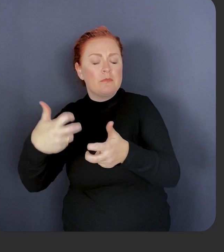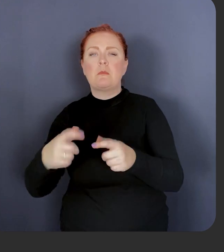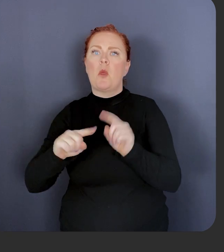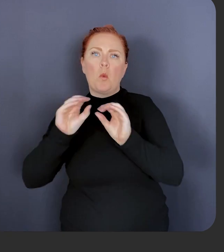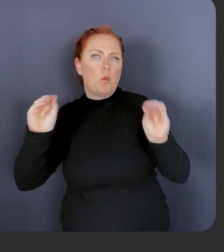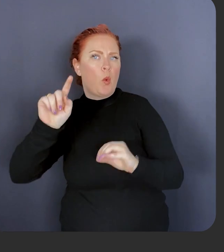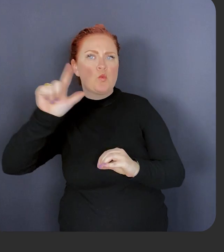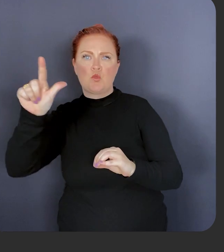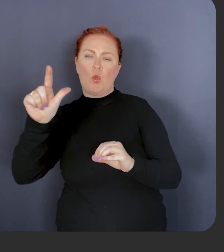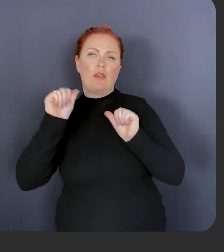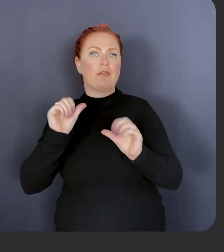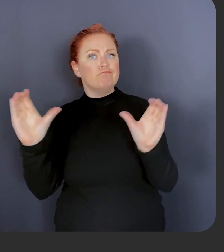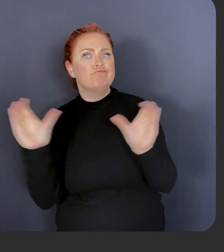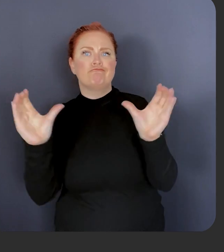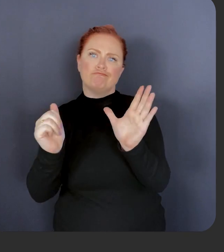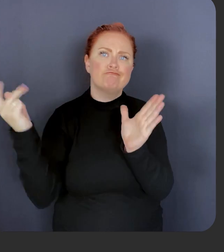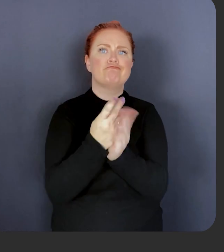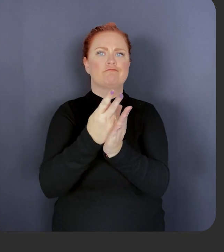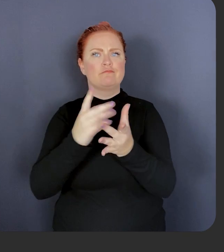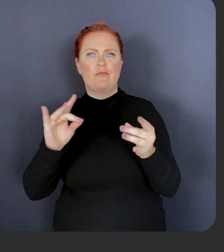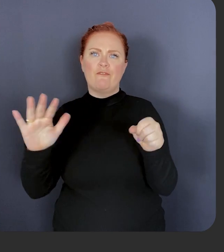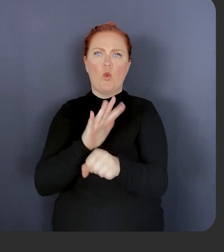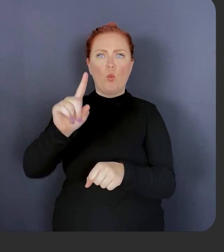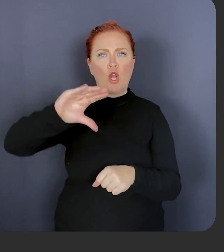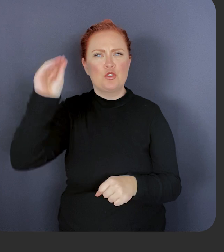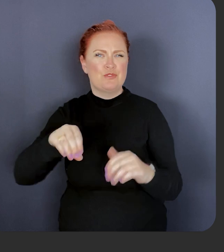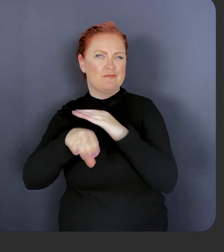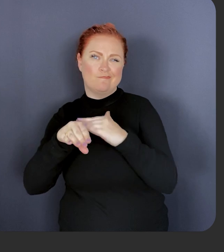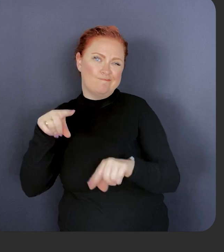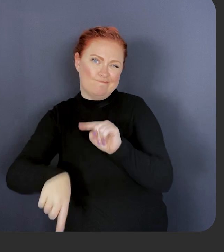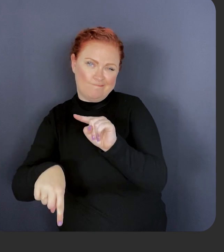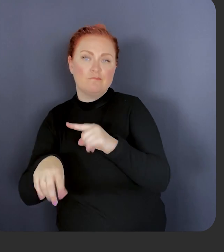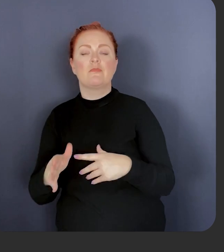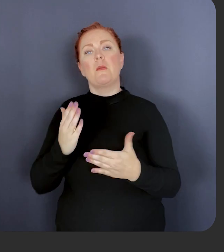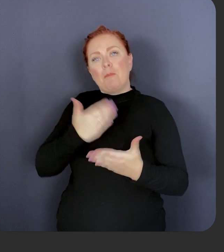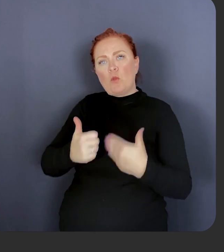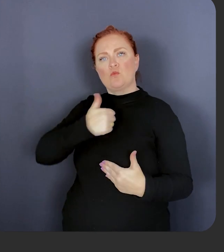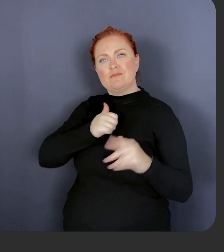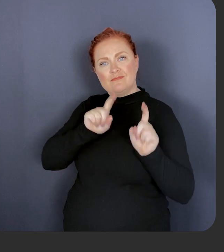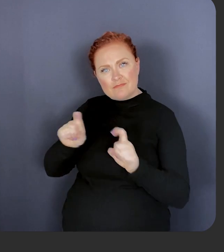but no tool can certify that an app is fully accessible. Manual testing ensures that you test